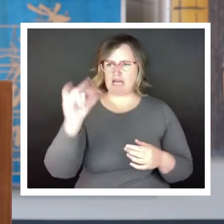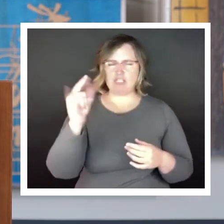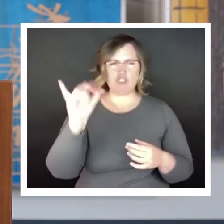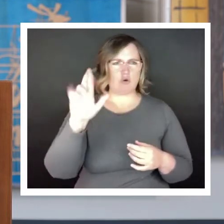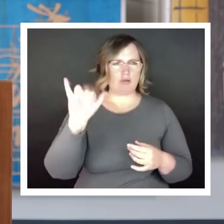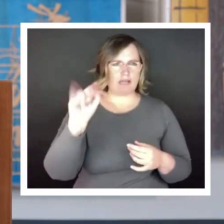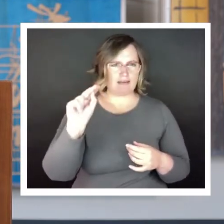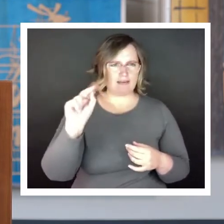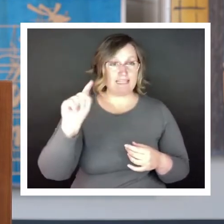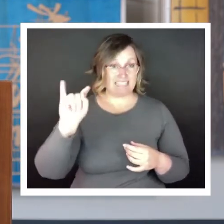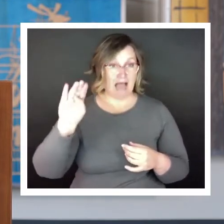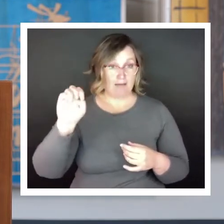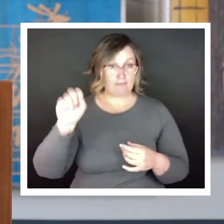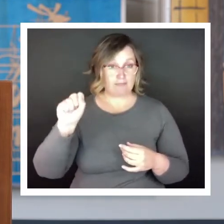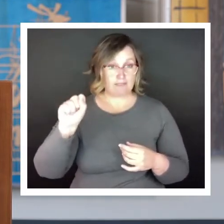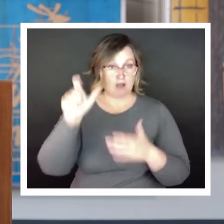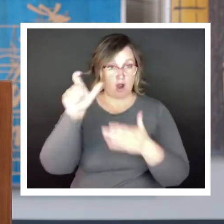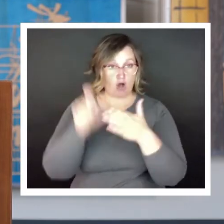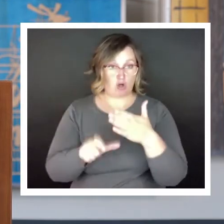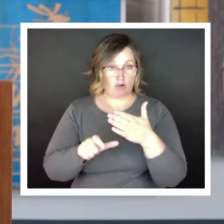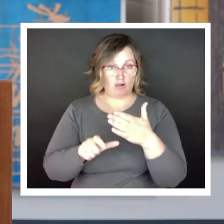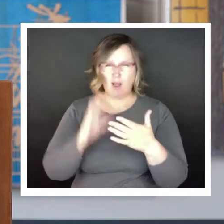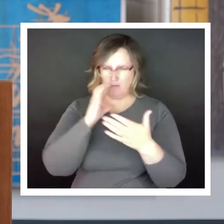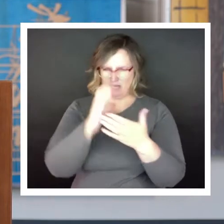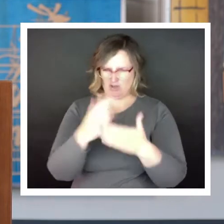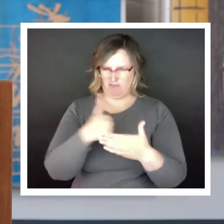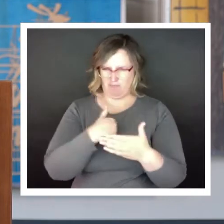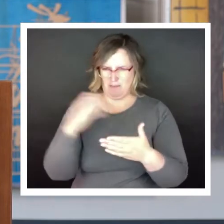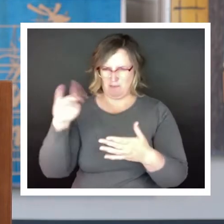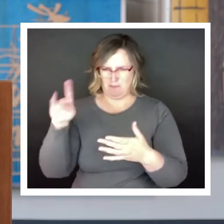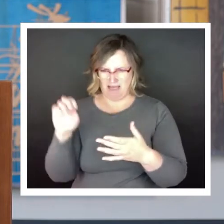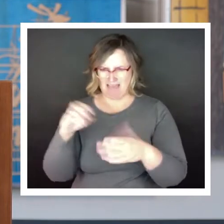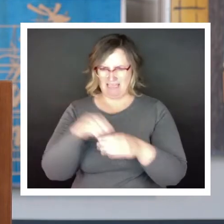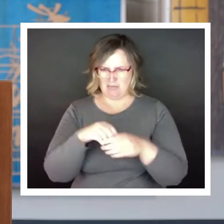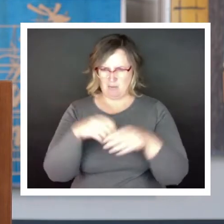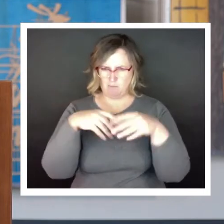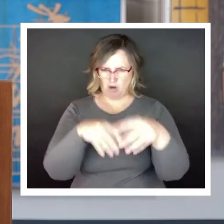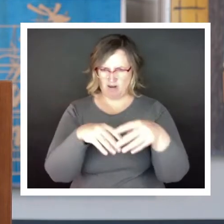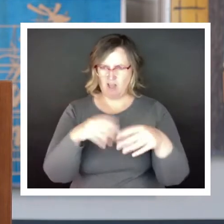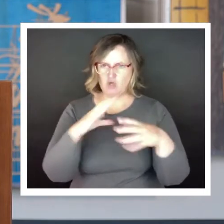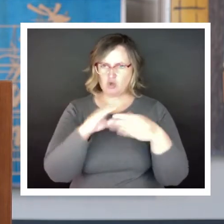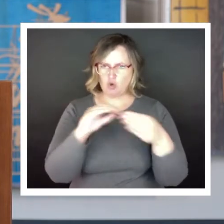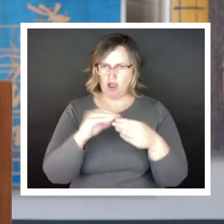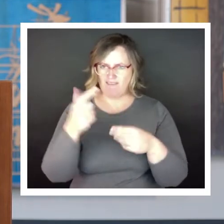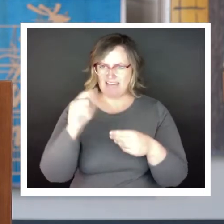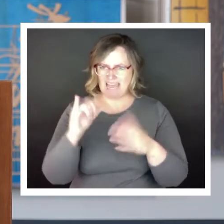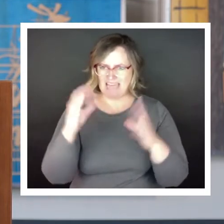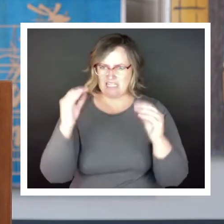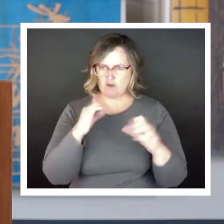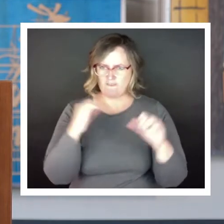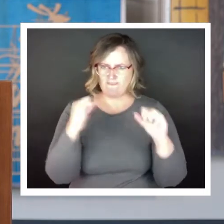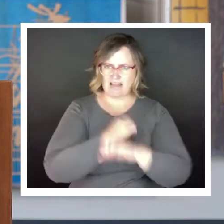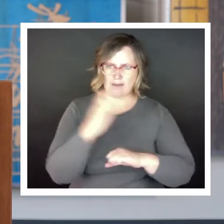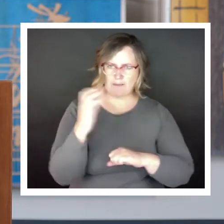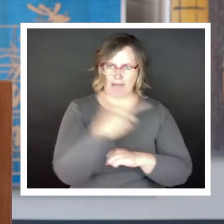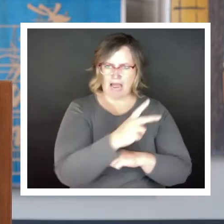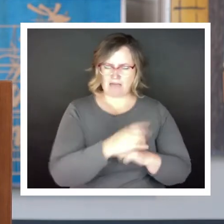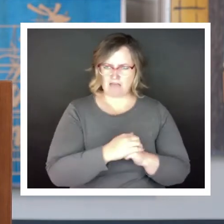under a picture of Mike and I in the parade was the story of a gay teacher fighting back along with that was a photo of our wedding.